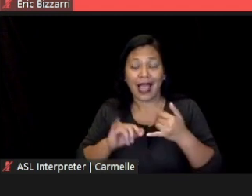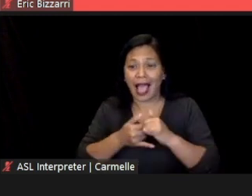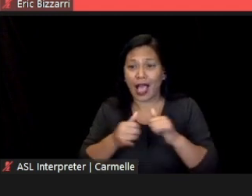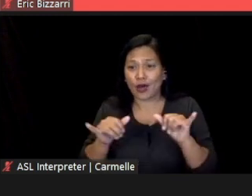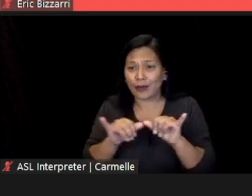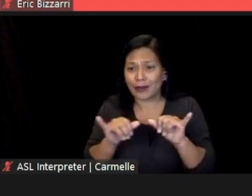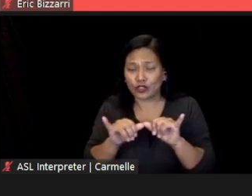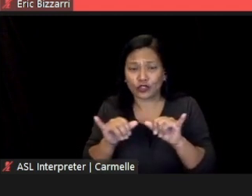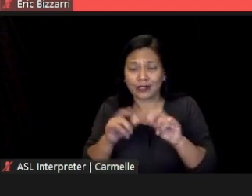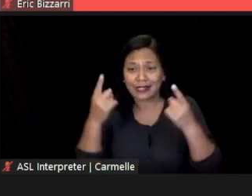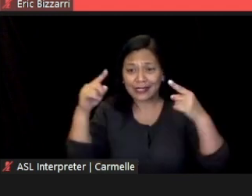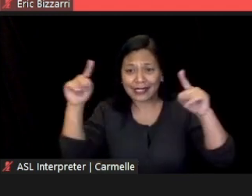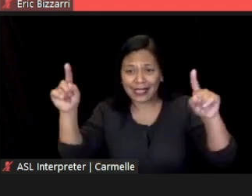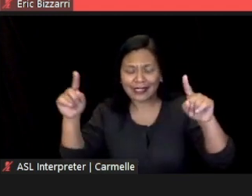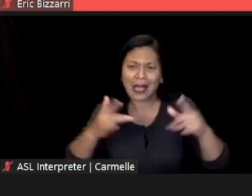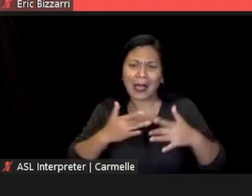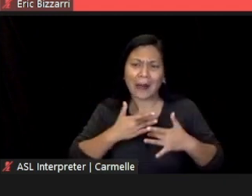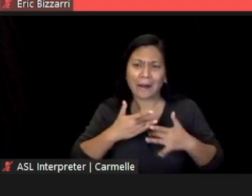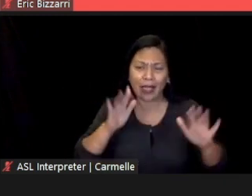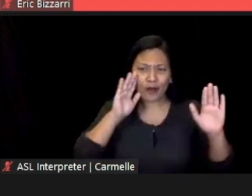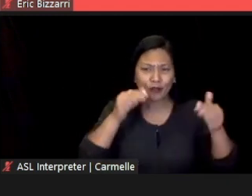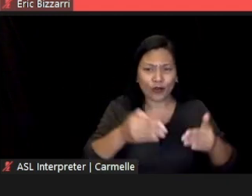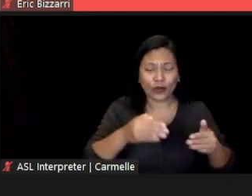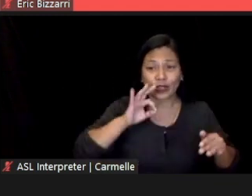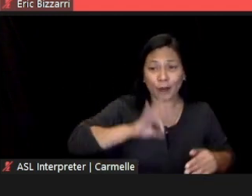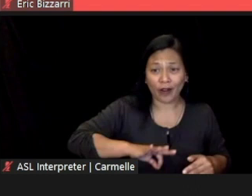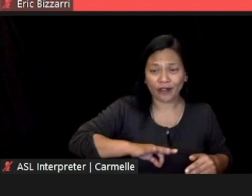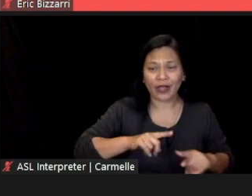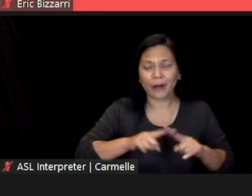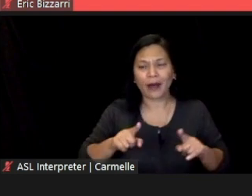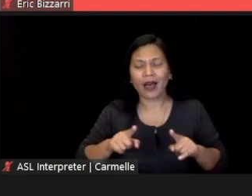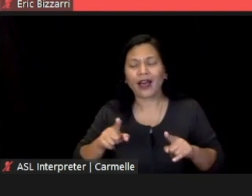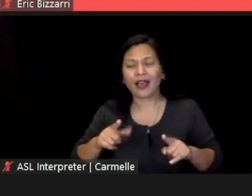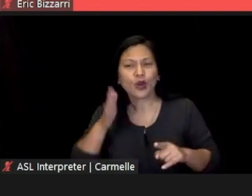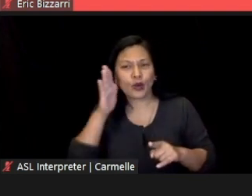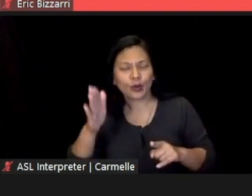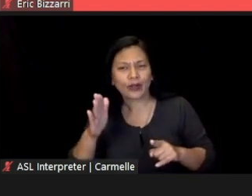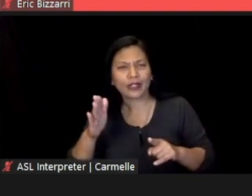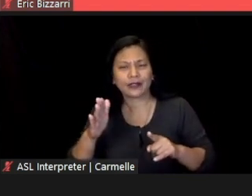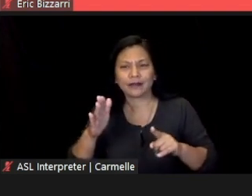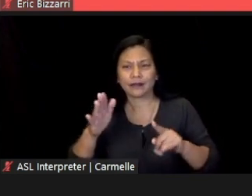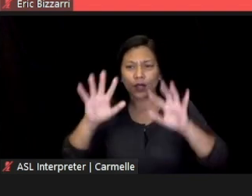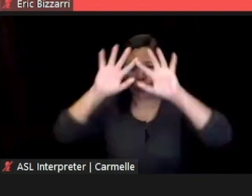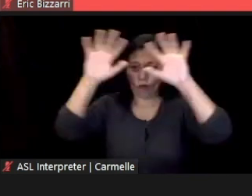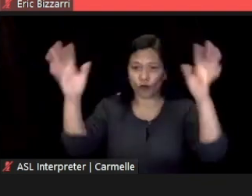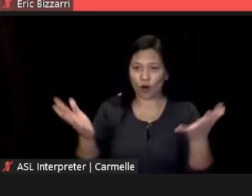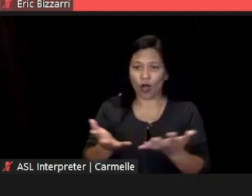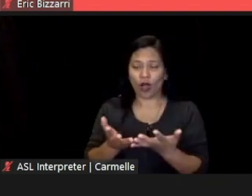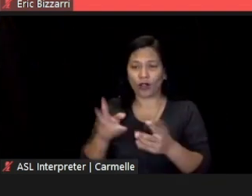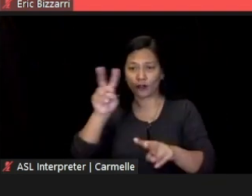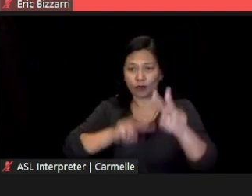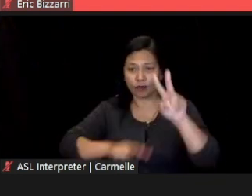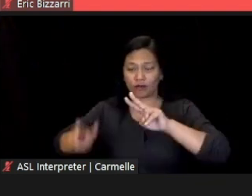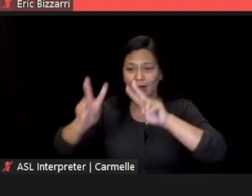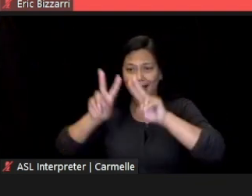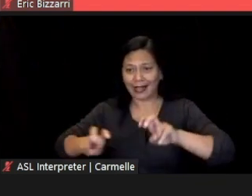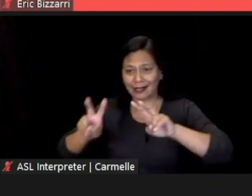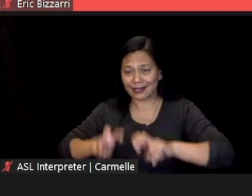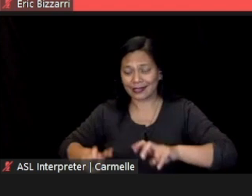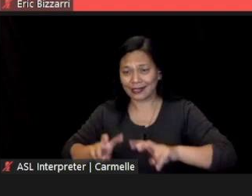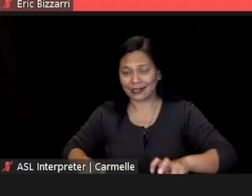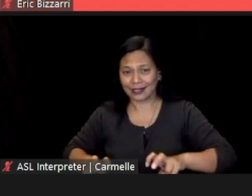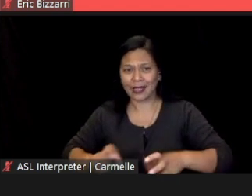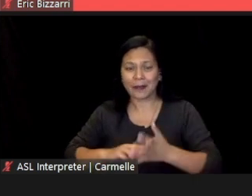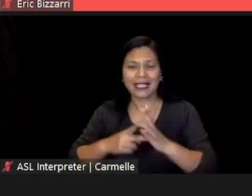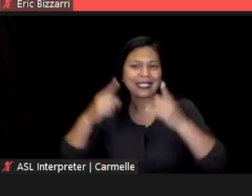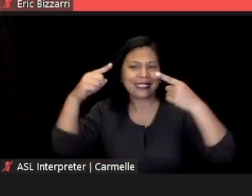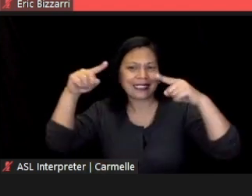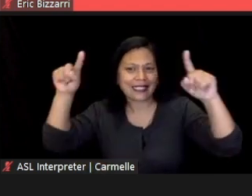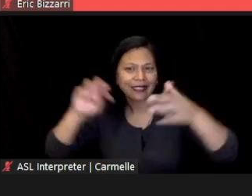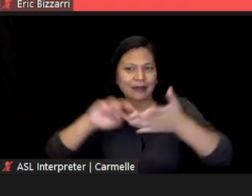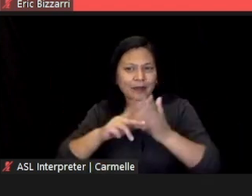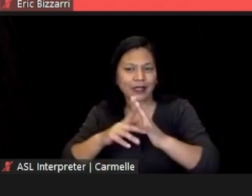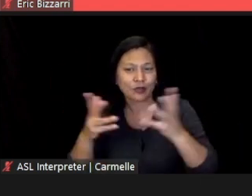We look at revenues, but I think we're going to look at a little bit more of a holistic picture of what equates to success in this stream.